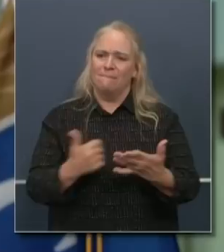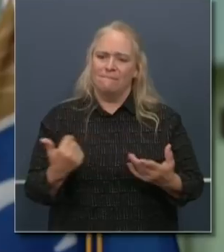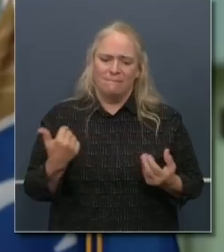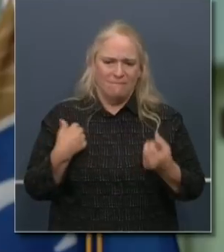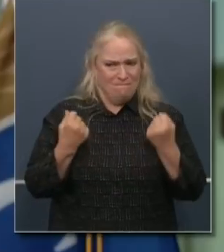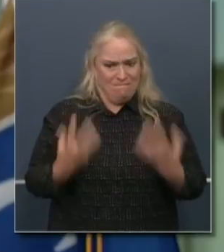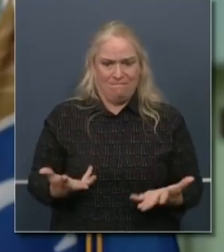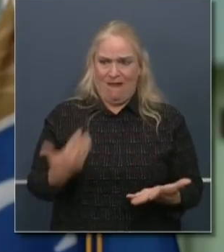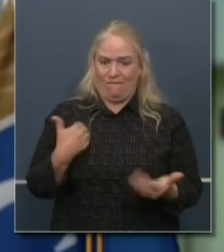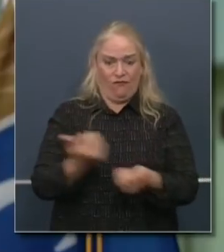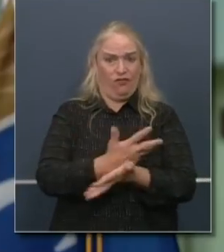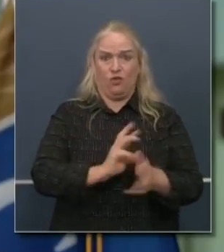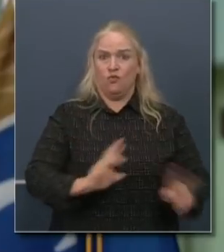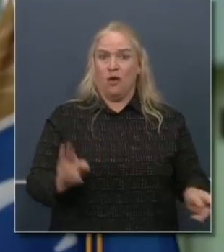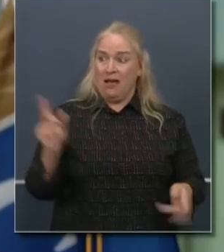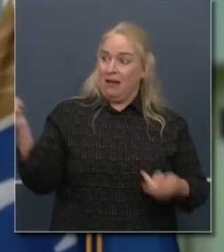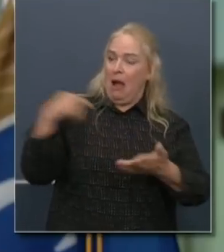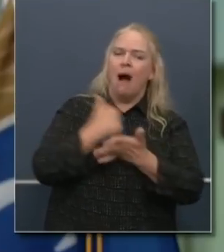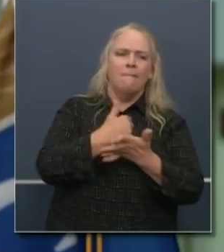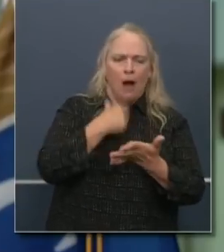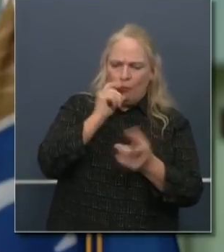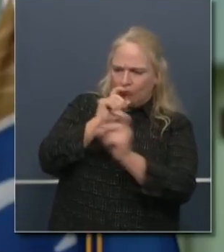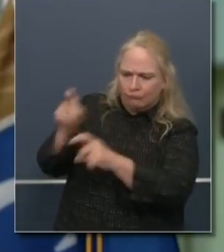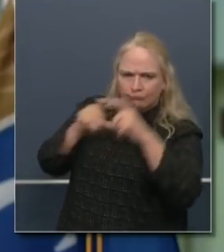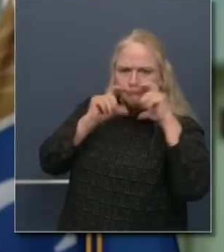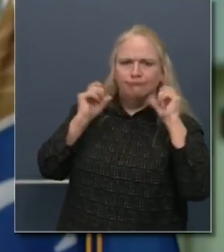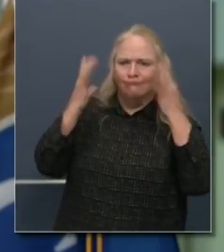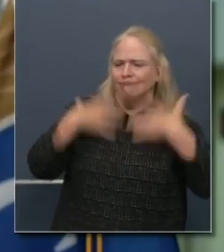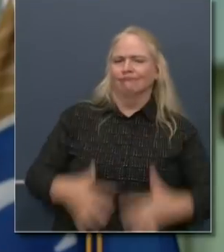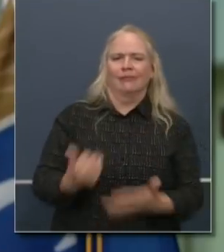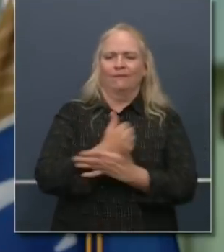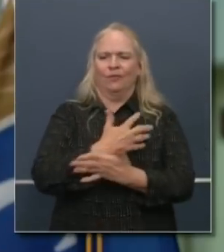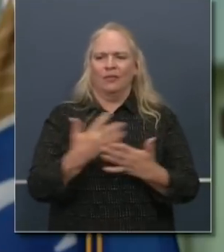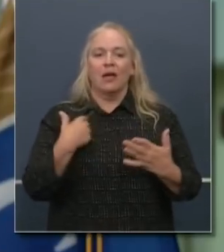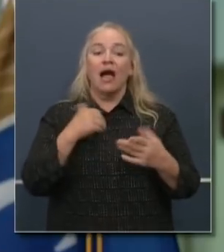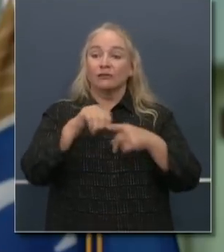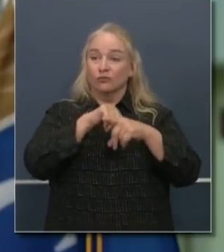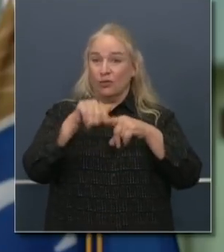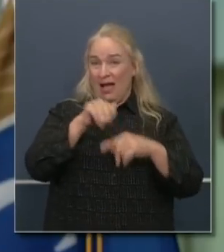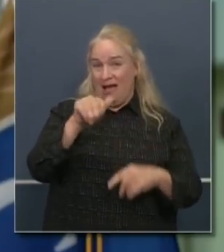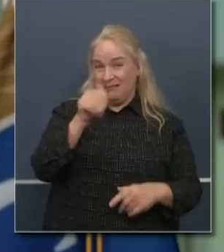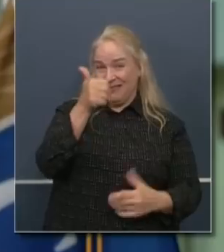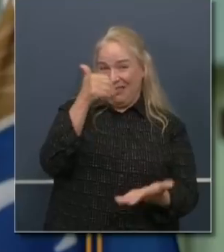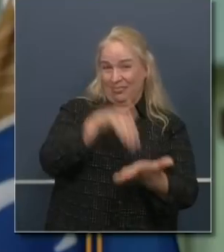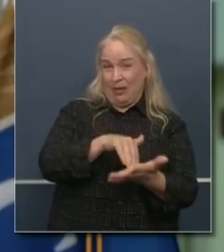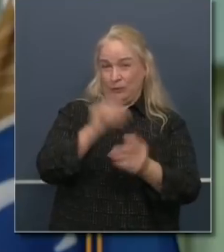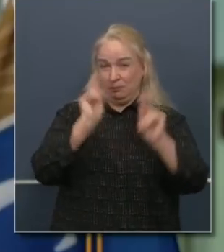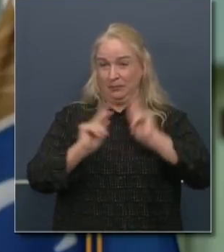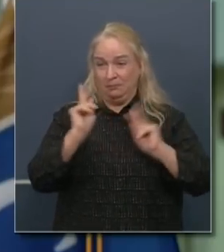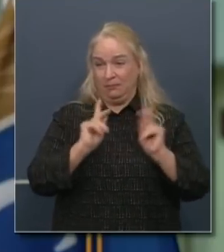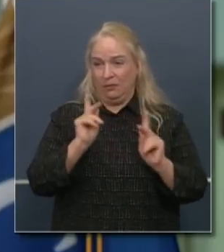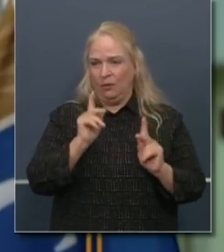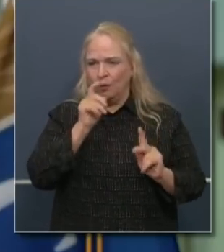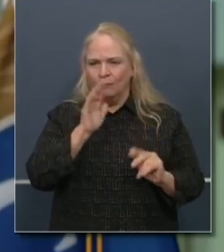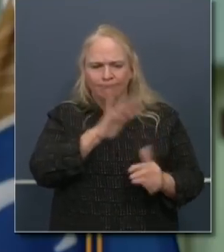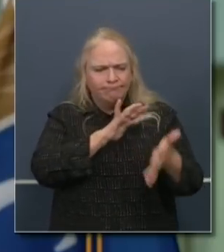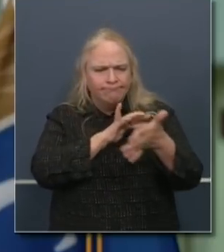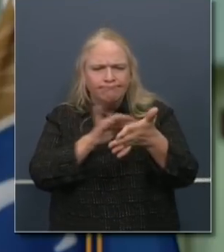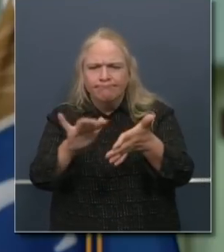LEVELS OF EXPERTISE WHERE THERE MAY BE MISMATCHING PART OF OUR HEALTH CORE AND ALL OF THESE THINGS INCLUDING THE COHORT OF